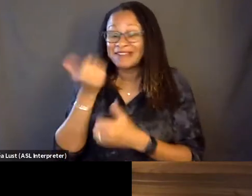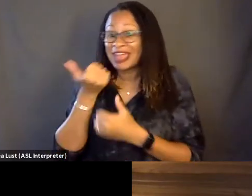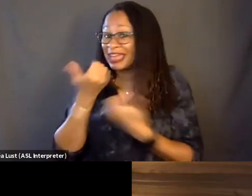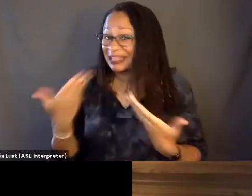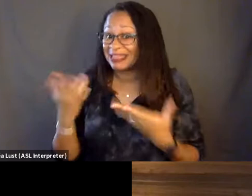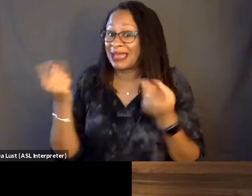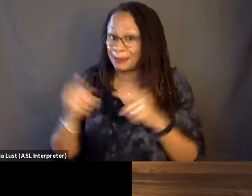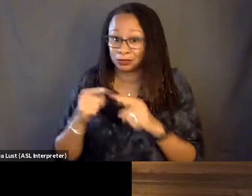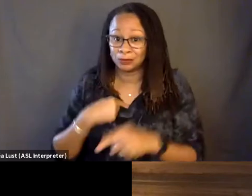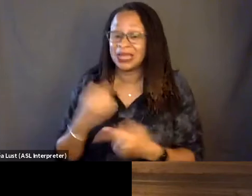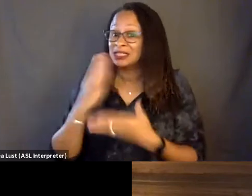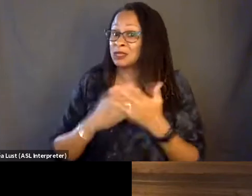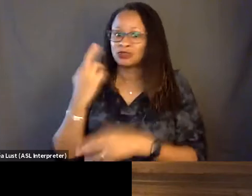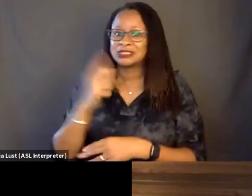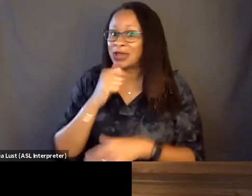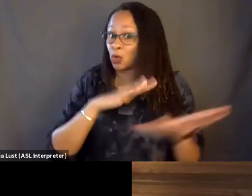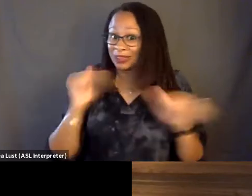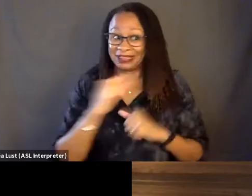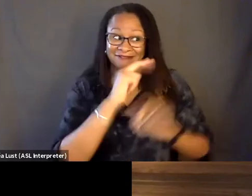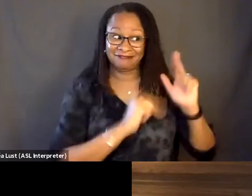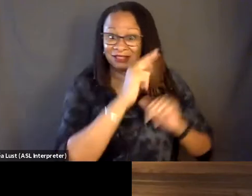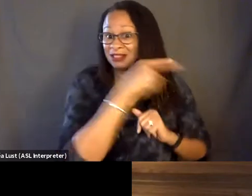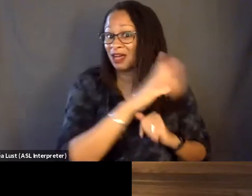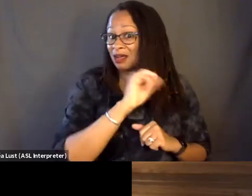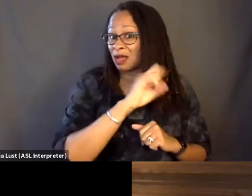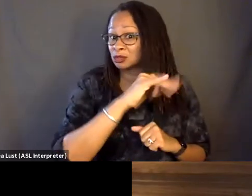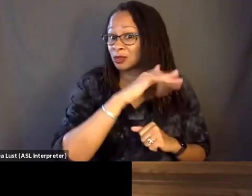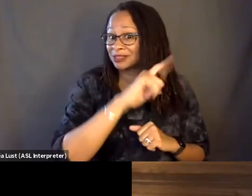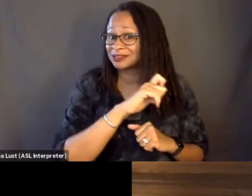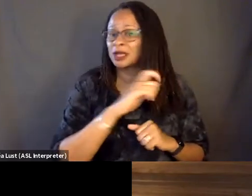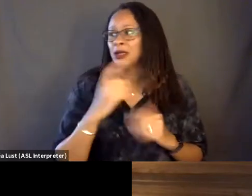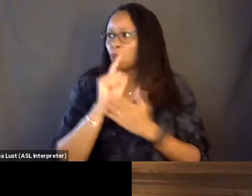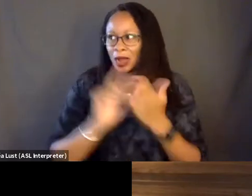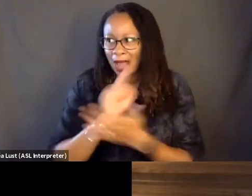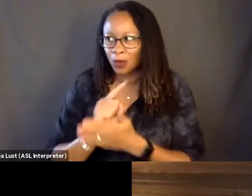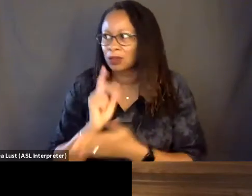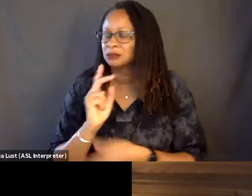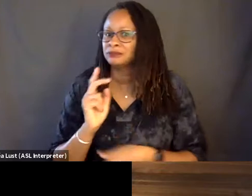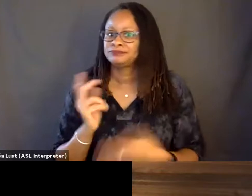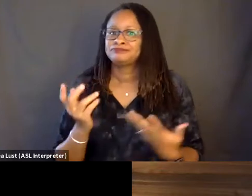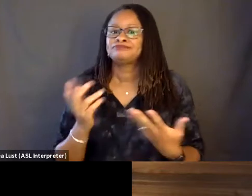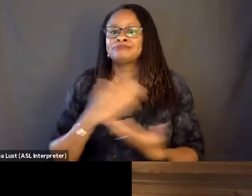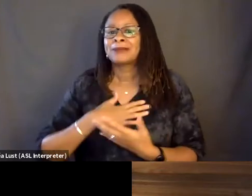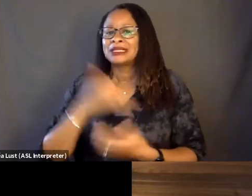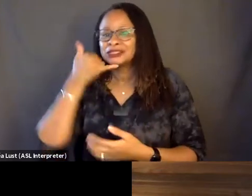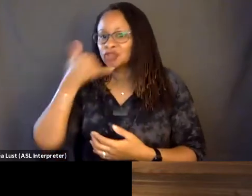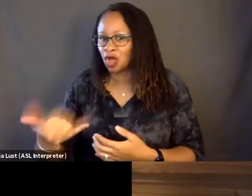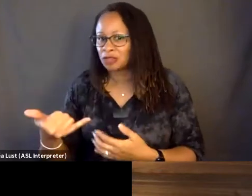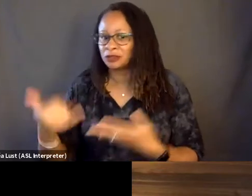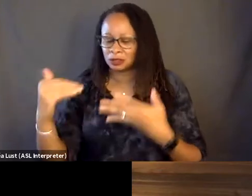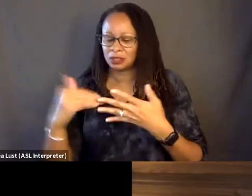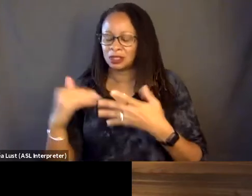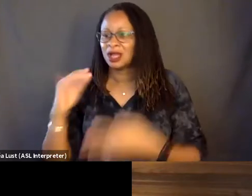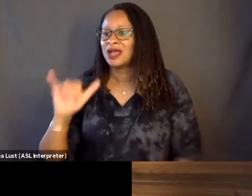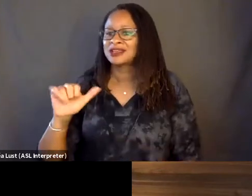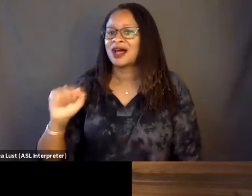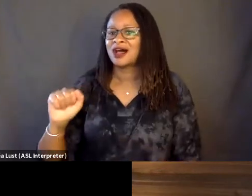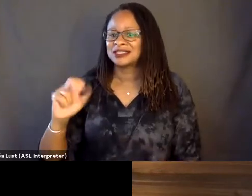I don't come out in an hour, please call Yasin Aktay, who